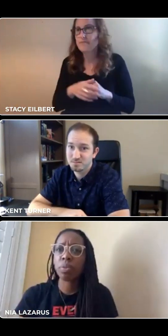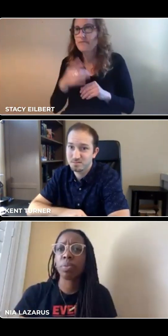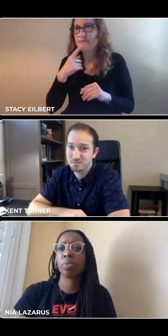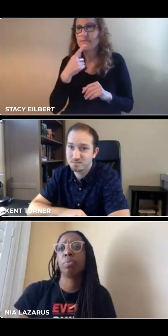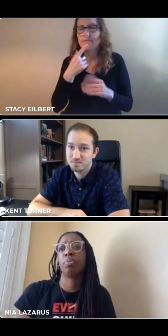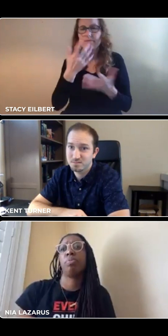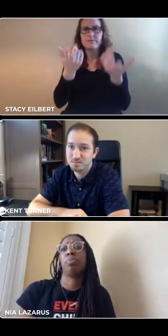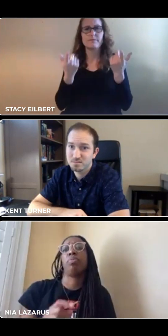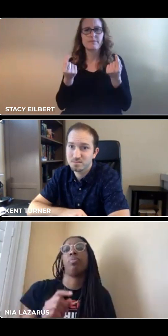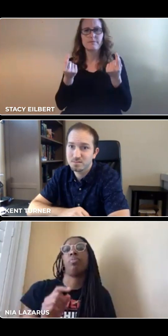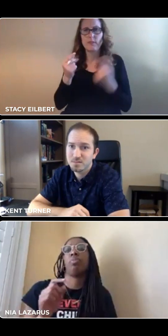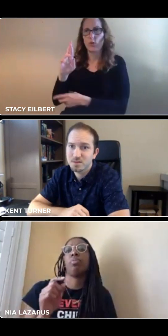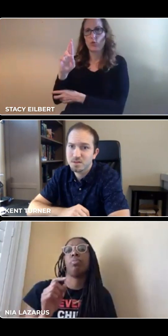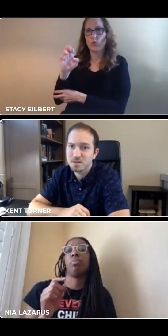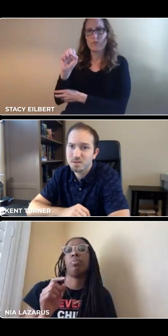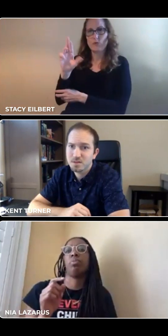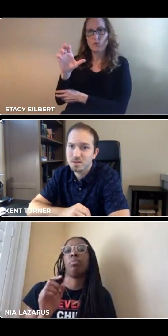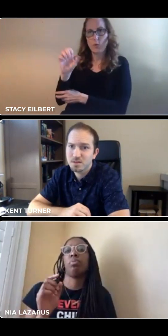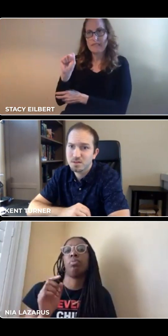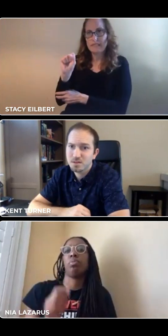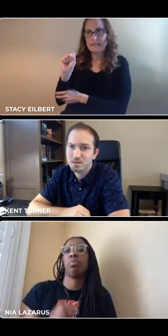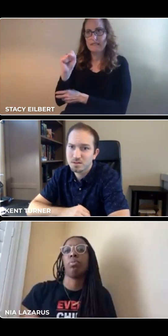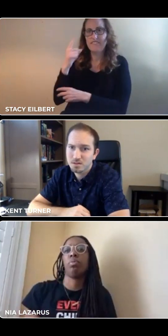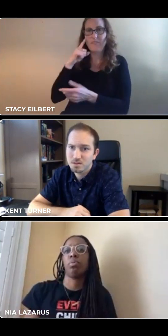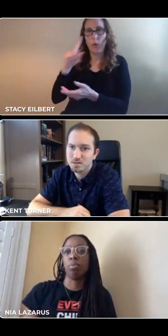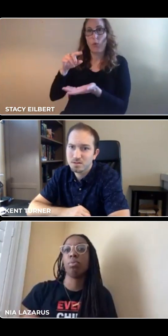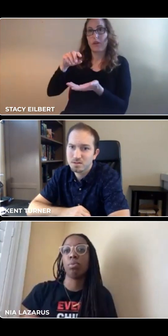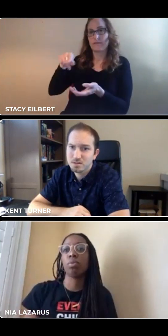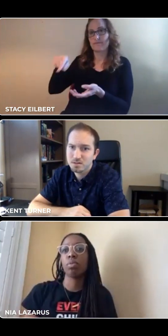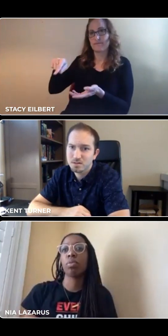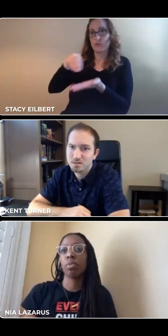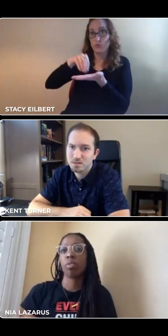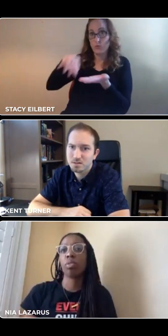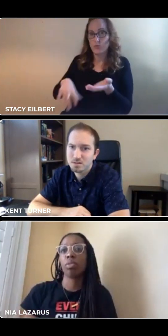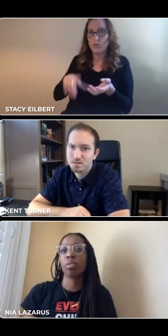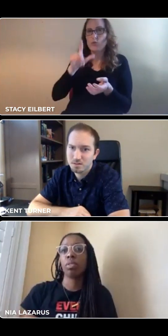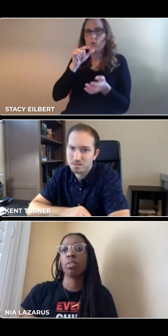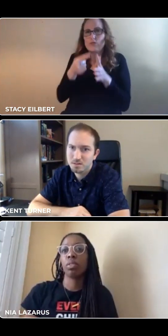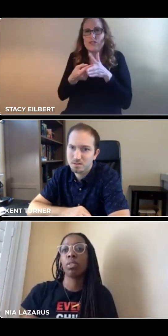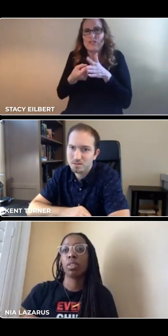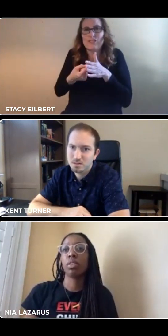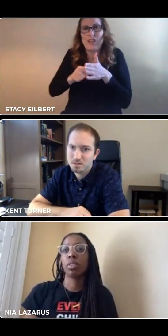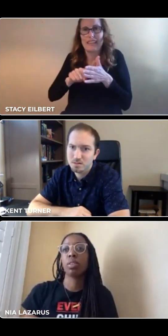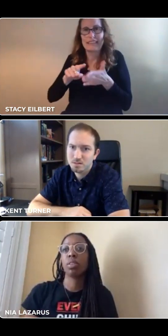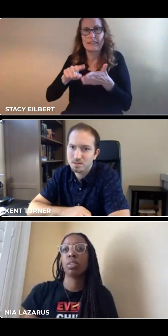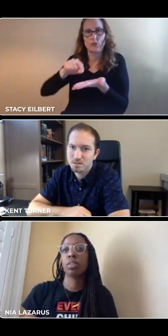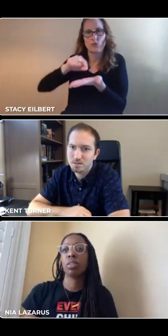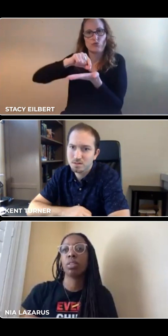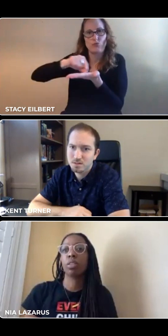Okay, another question has come up. It says: What resources are there for students who